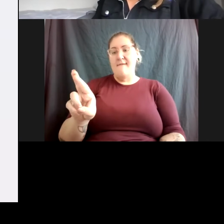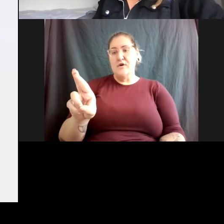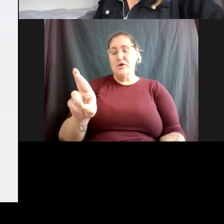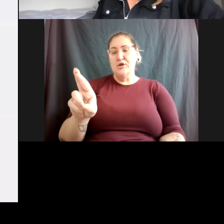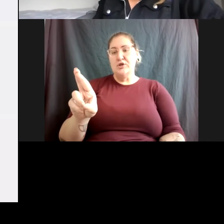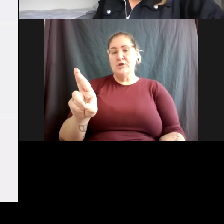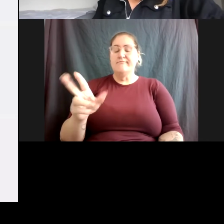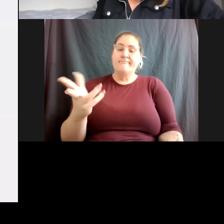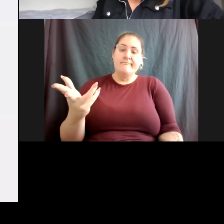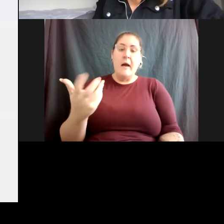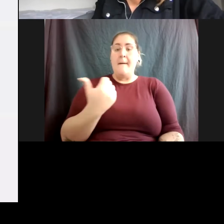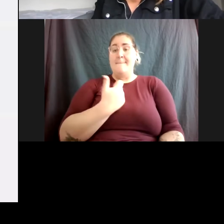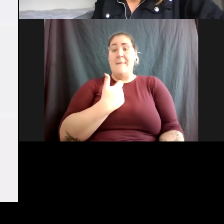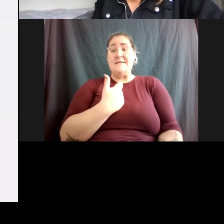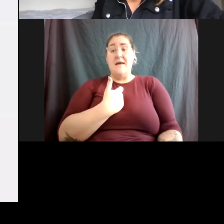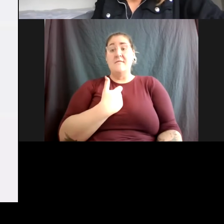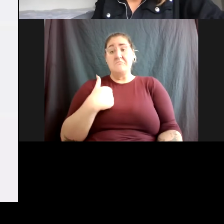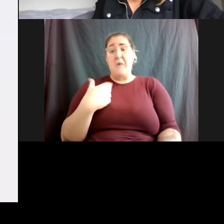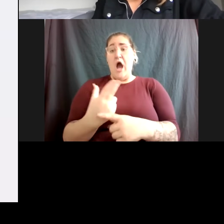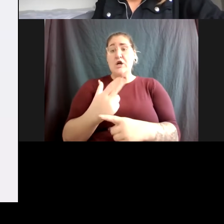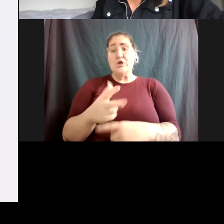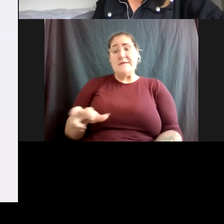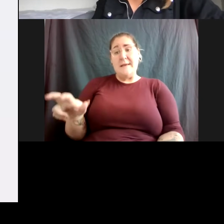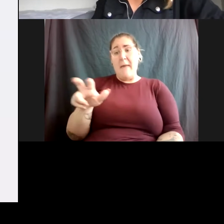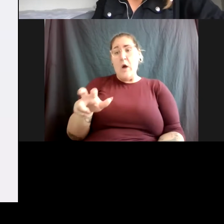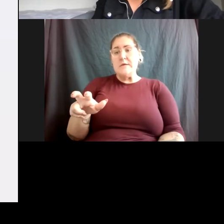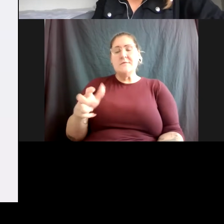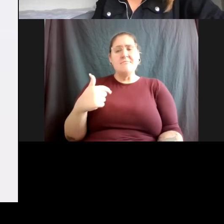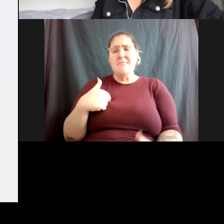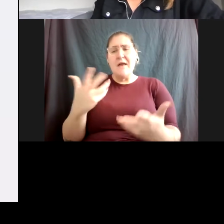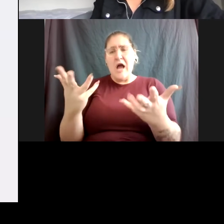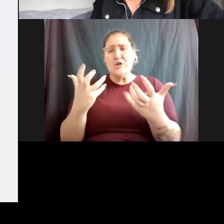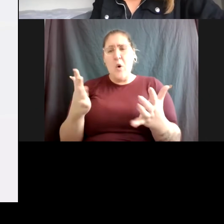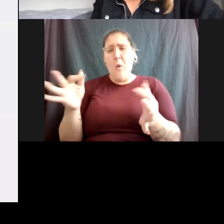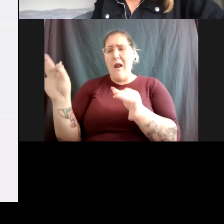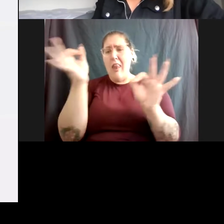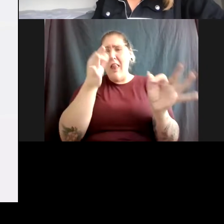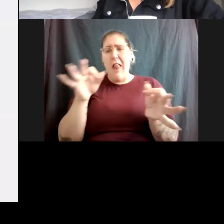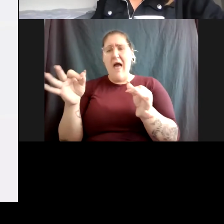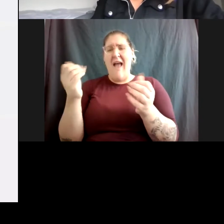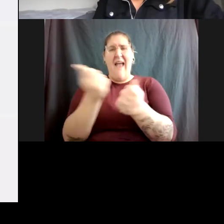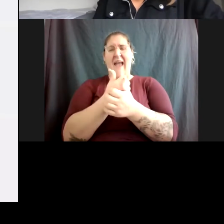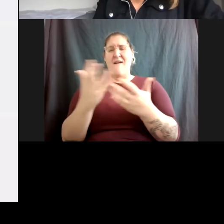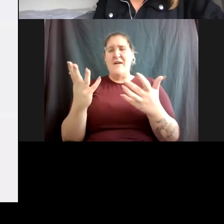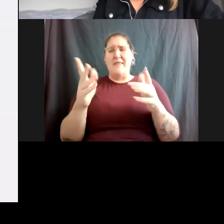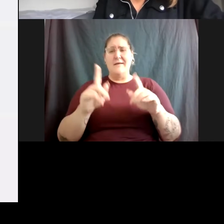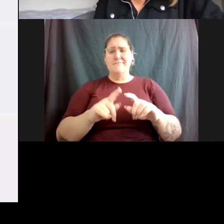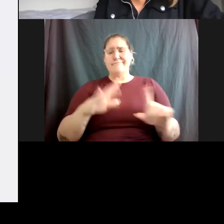distracted or disoriented by content that I do not want on hover. And I don't want